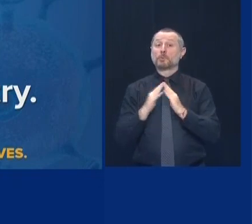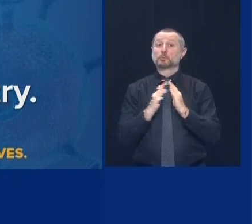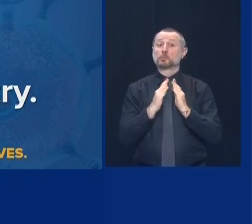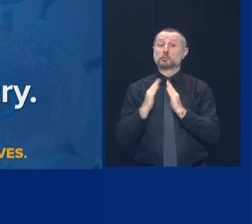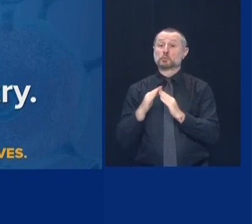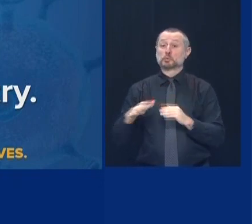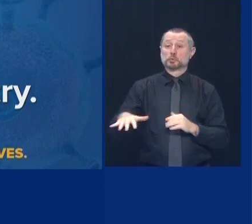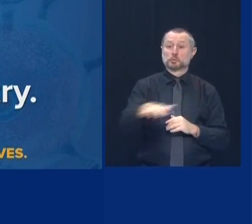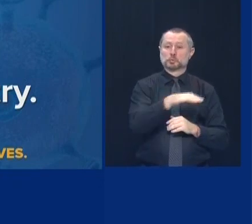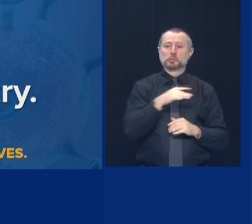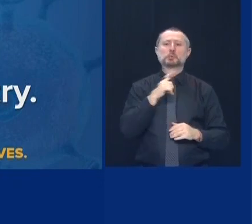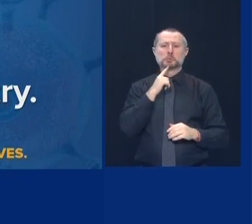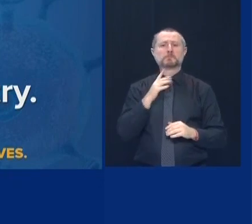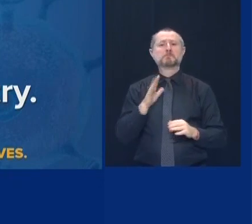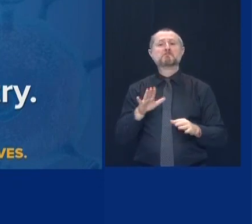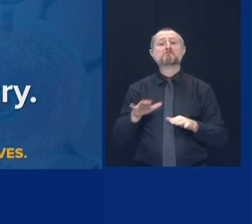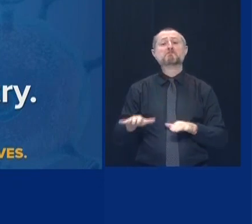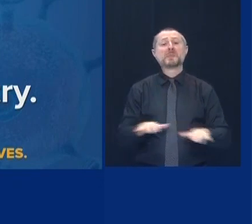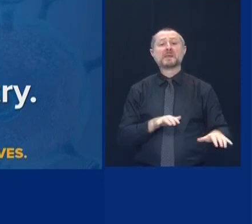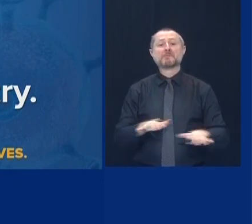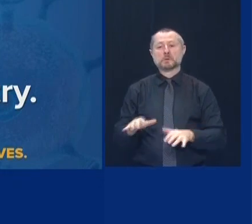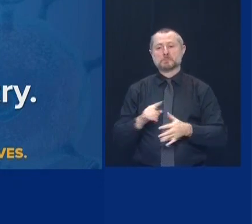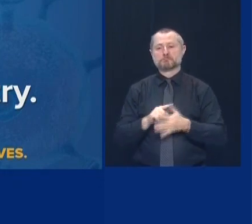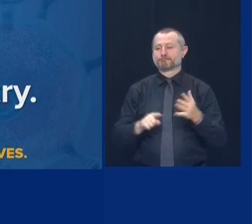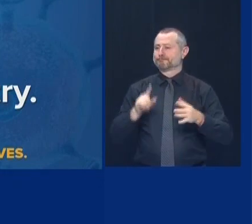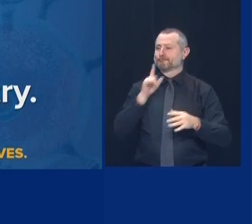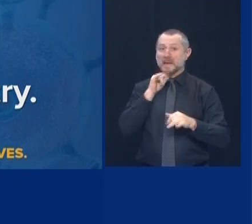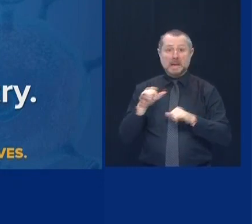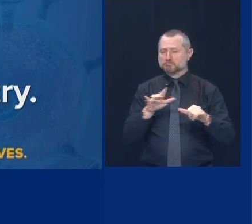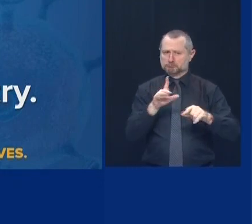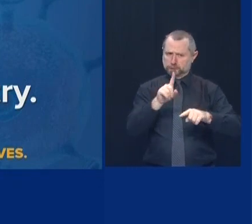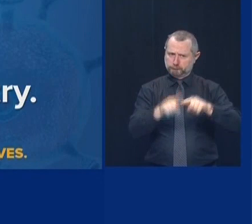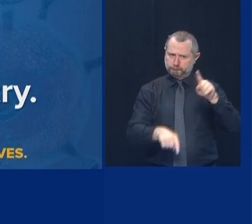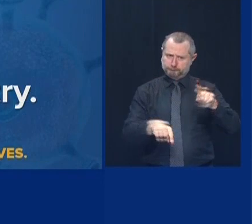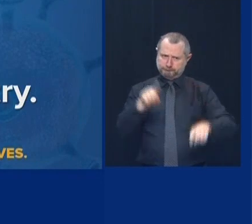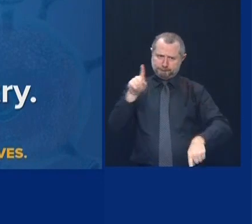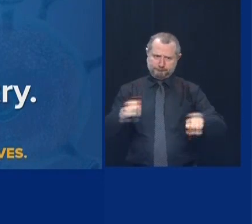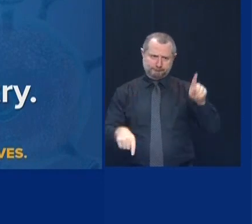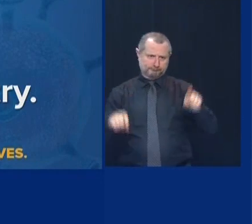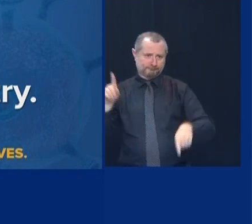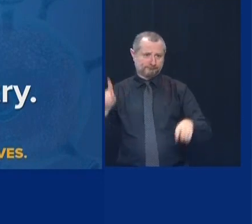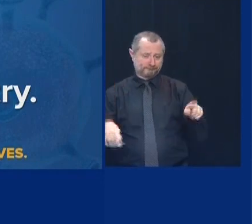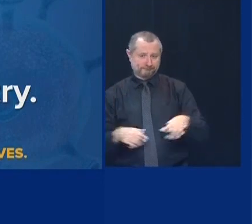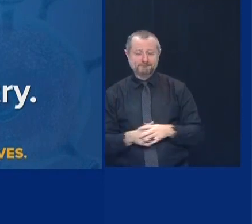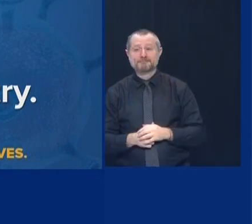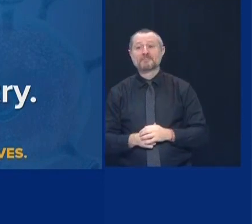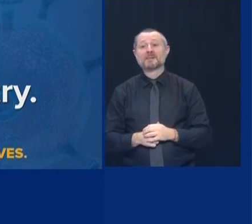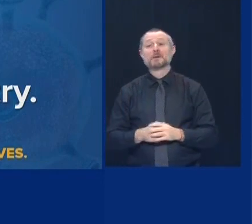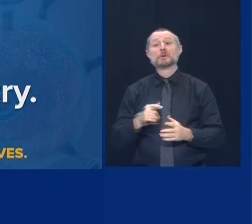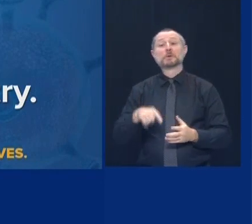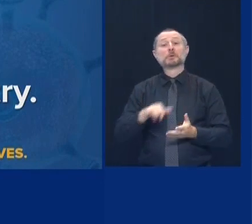IS UP TO INDIVIDUAL COMMUNITIES. COMMUNITIES ACROSS THEt( STATE BEHAVES DIFFERENTLY THANxD OTHER Ñi